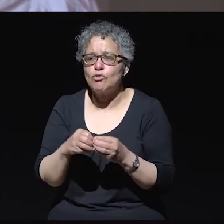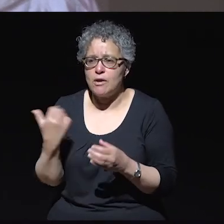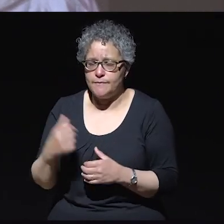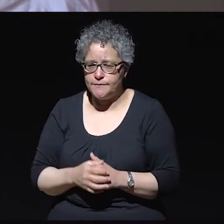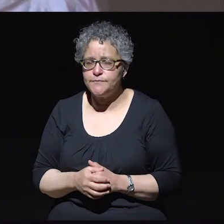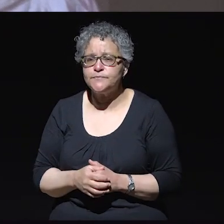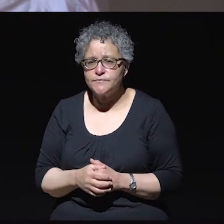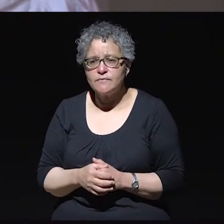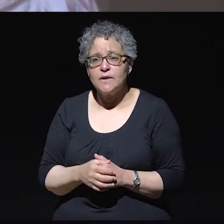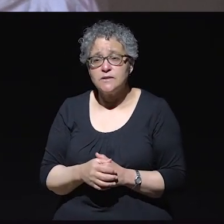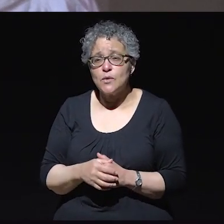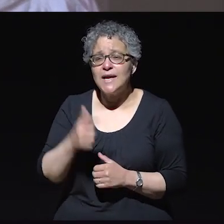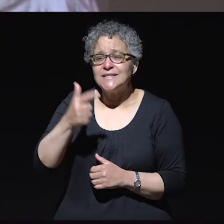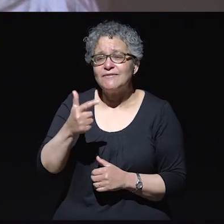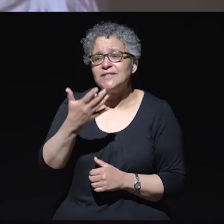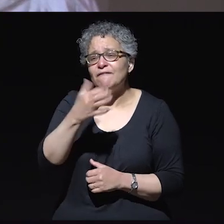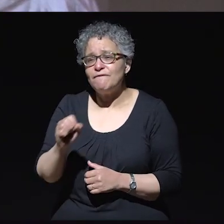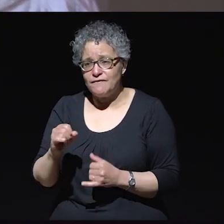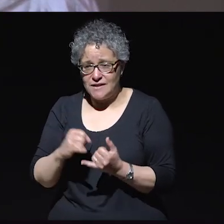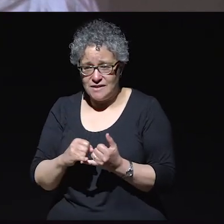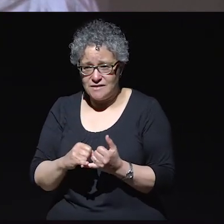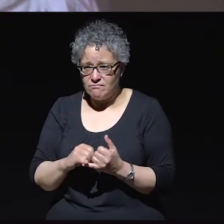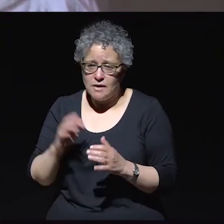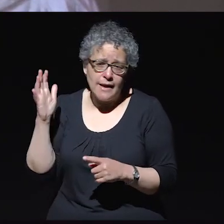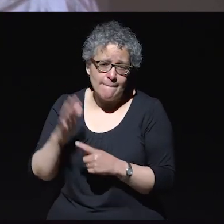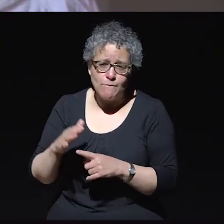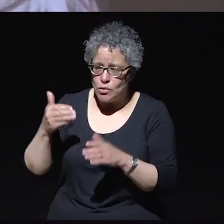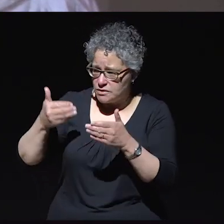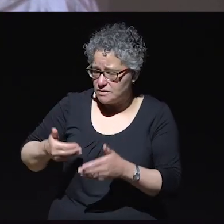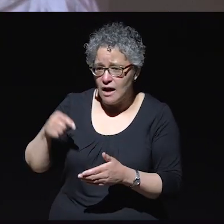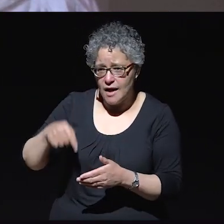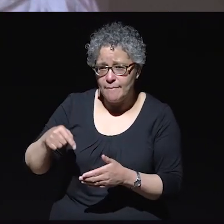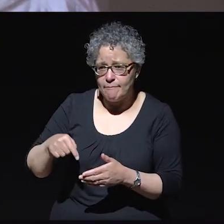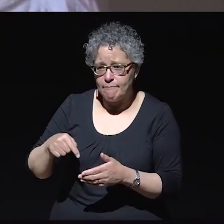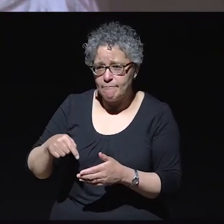So, the 1750s are very important for Gainsborough just prior and after him moving to Bath,